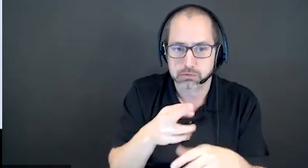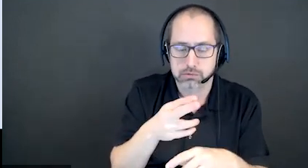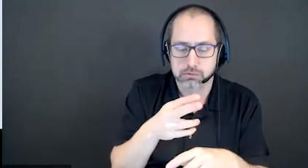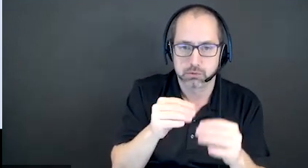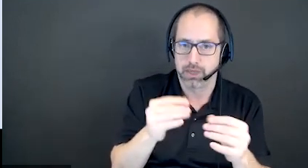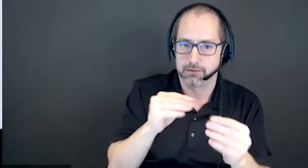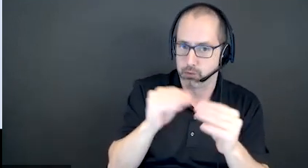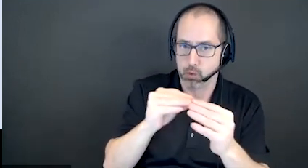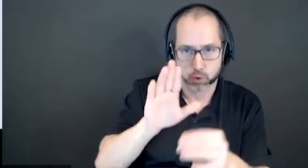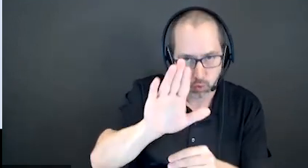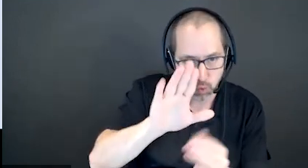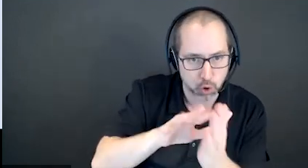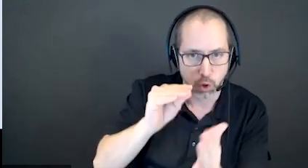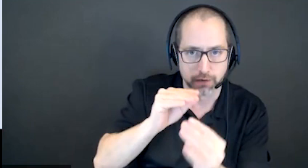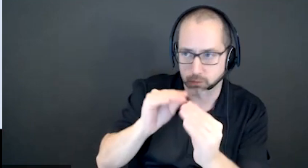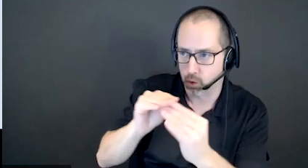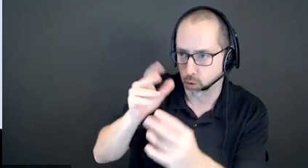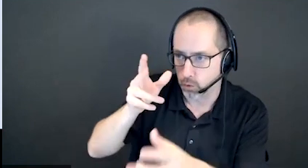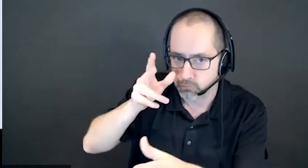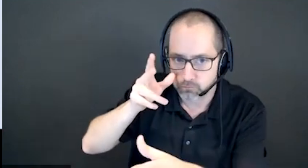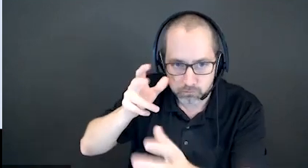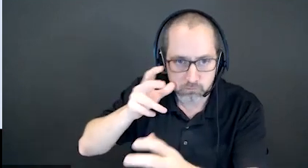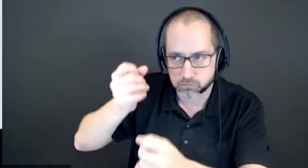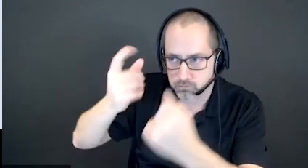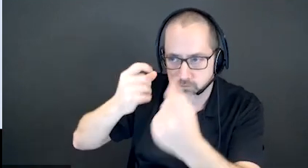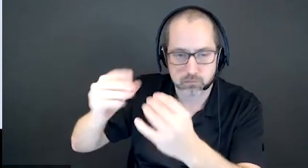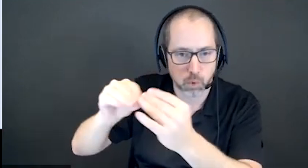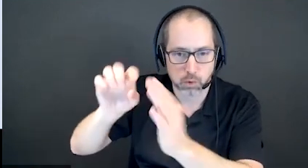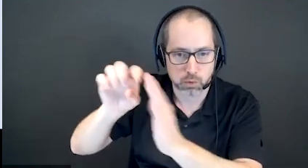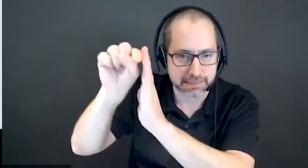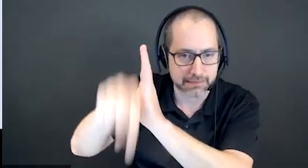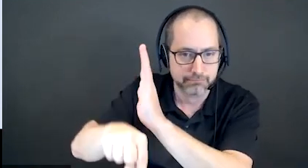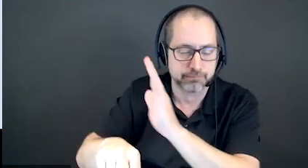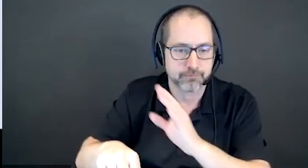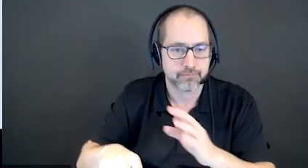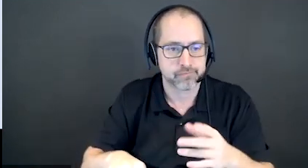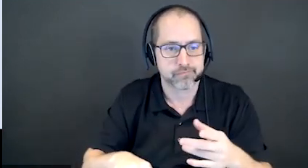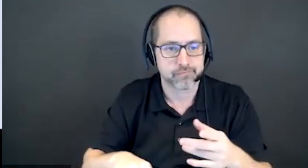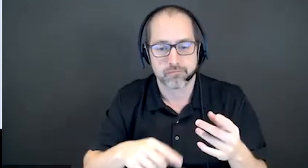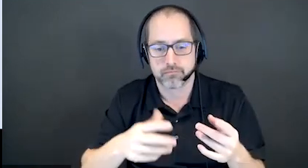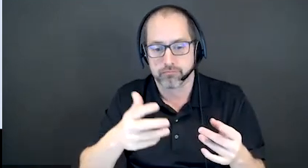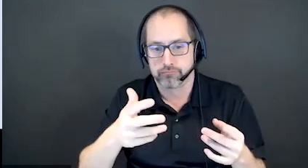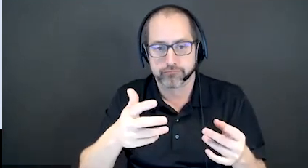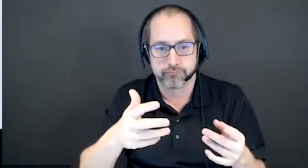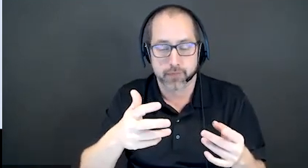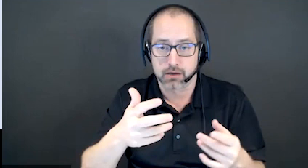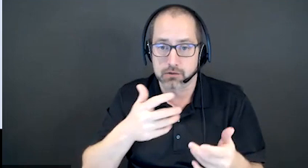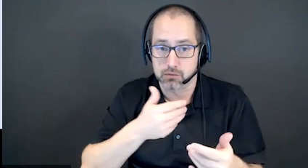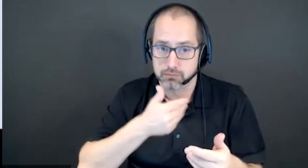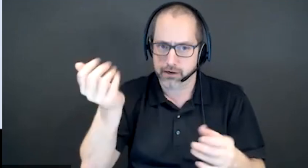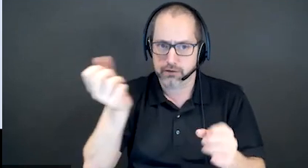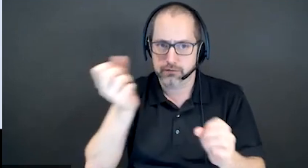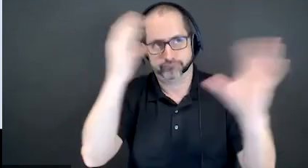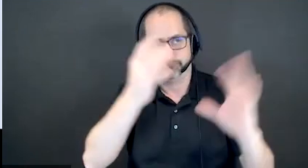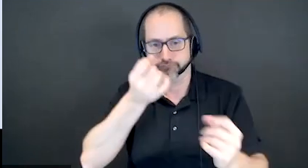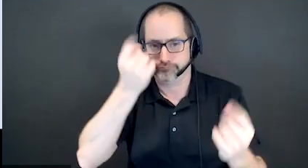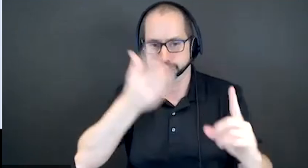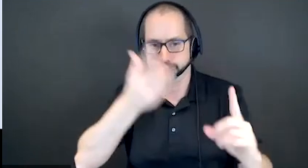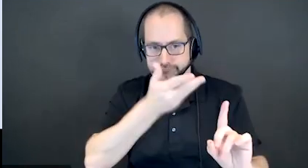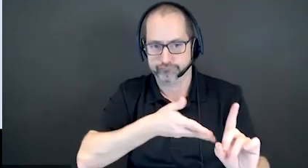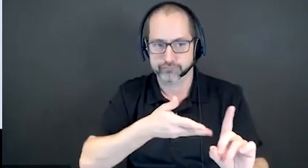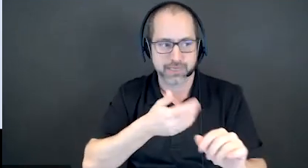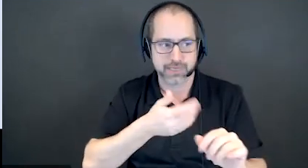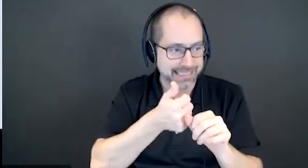learning right so you can understand, you can understand better, each section or where do